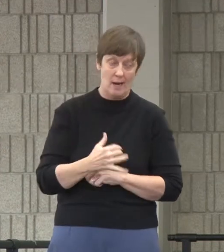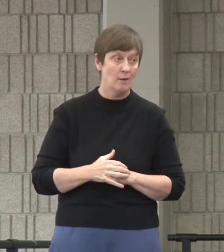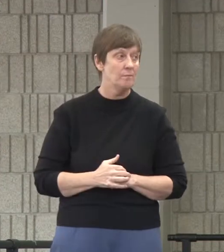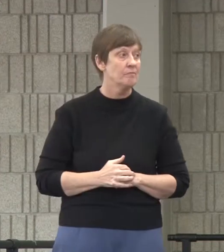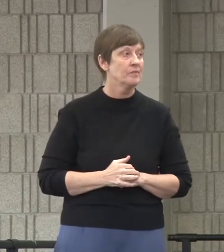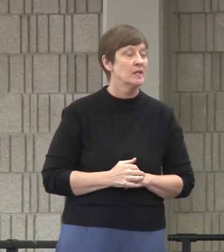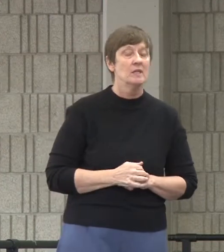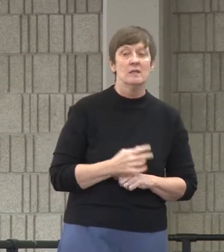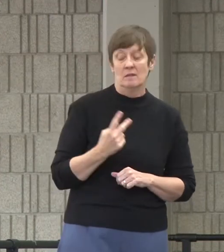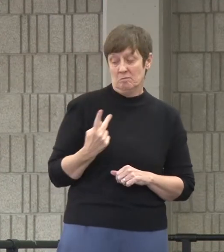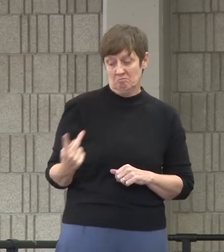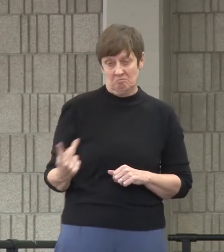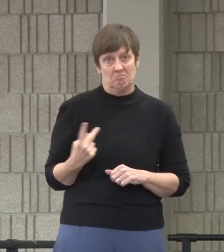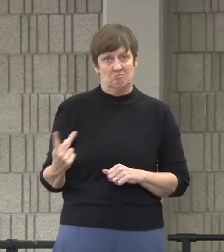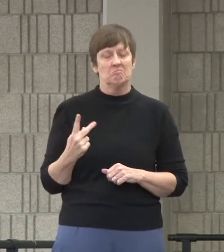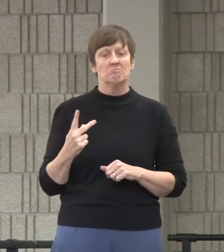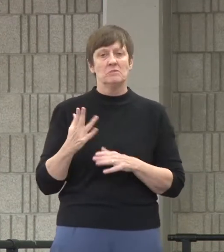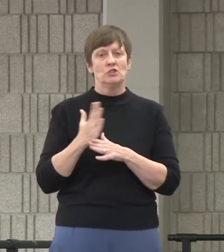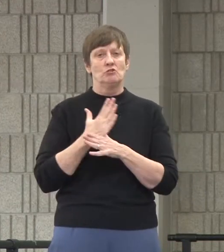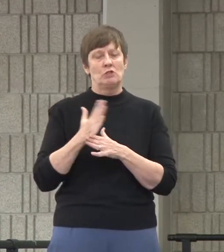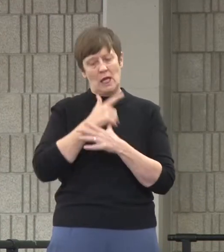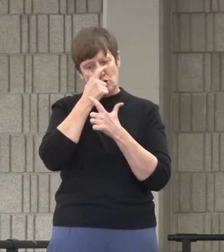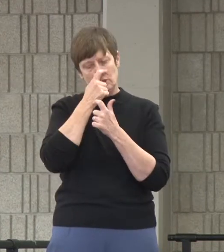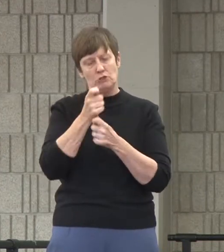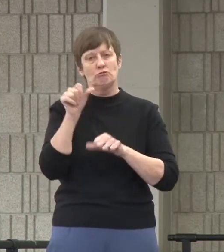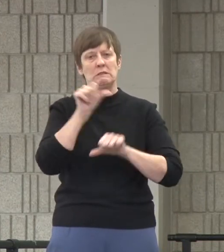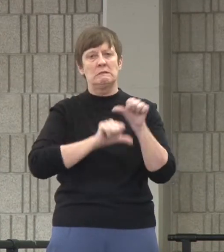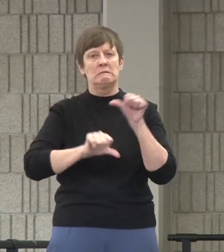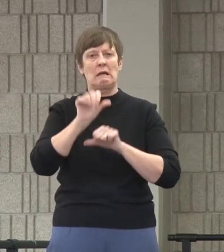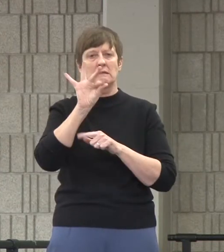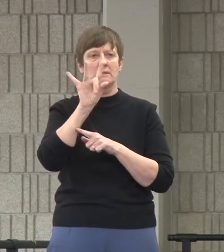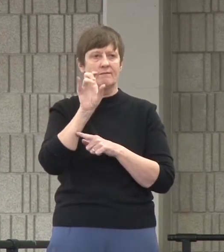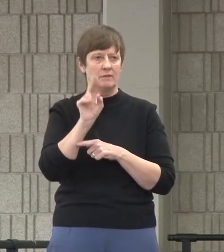And he and I share that interest in science fiction.